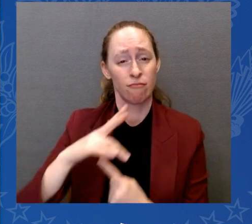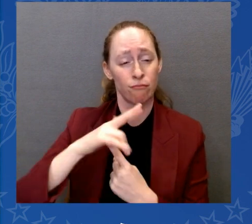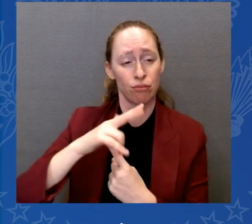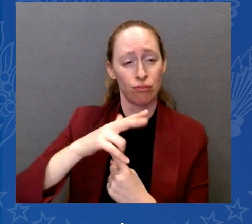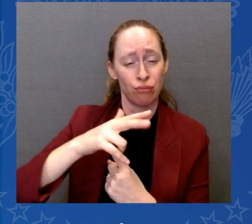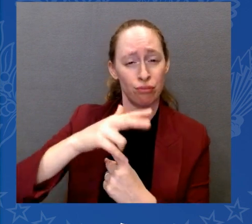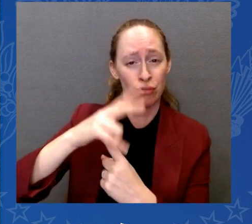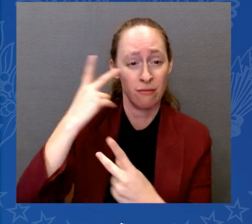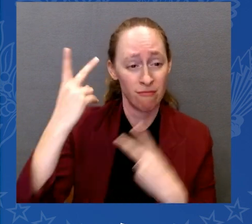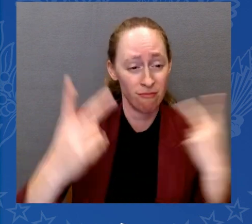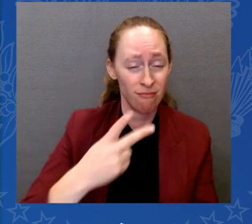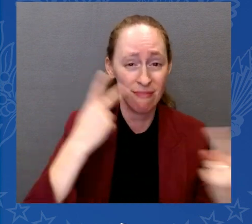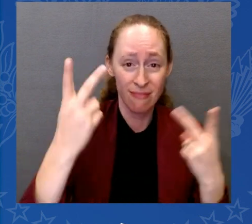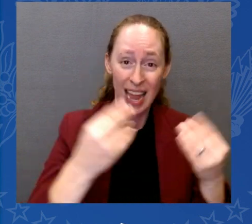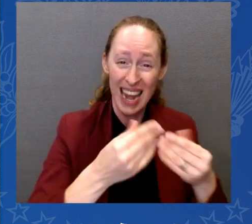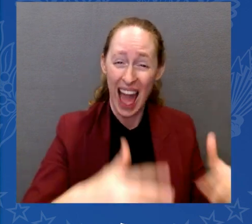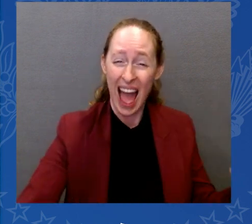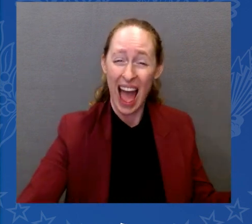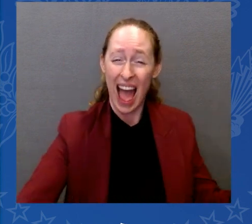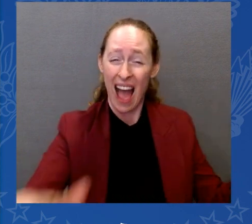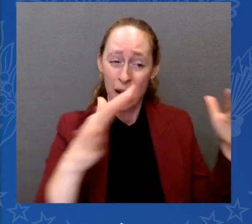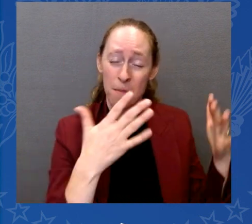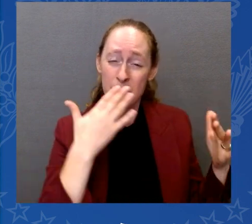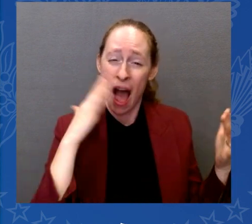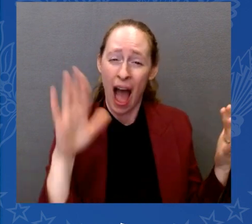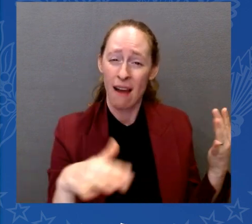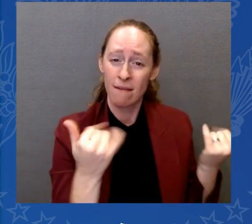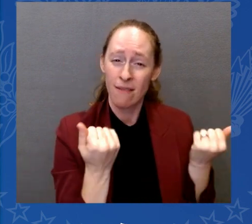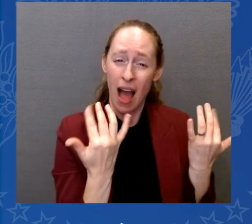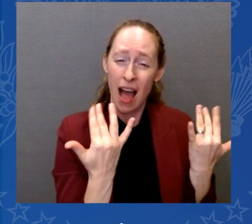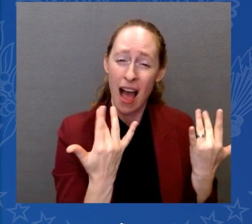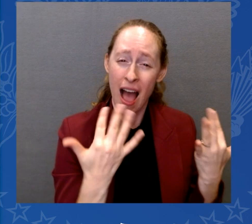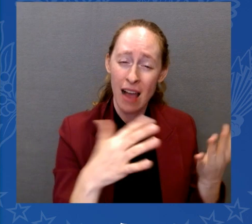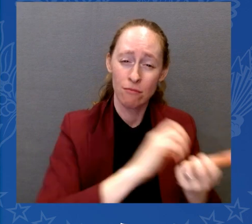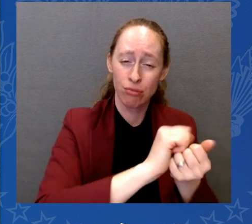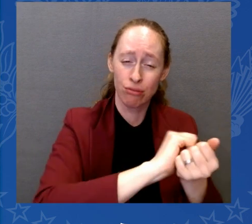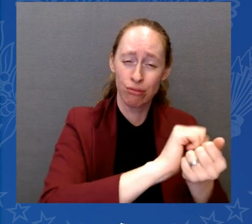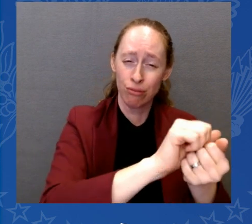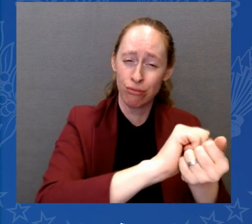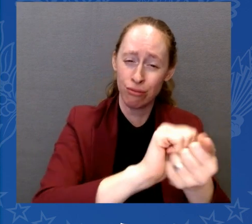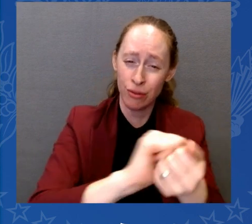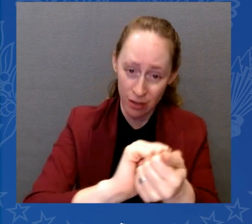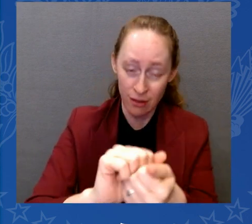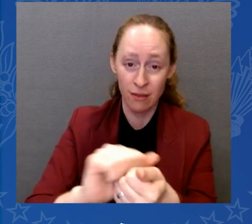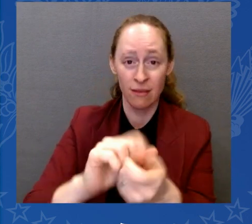than occupies the entire state of New Jersey -- the entire state of New Jersey --